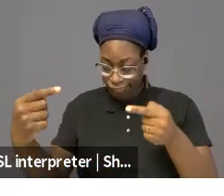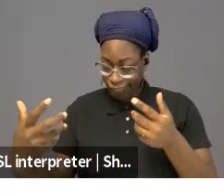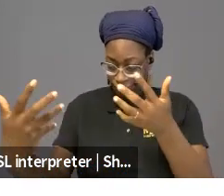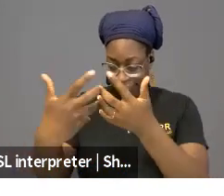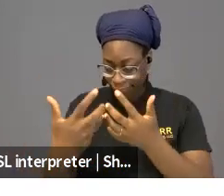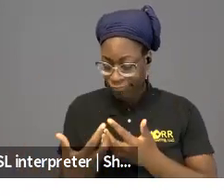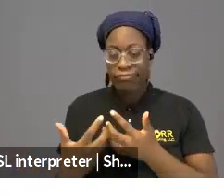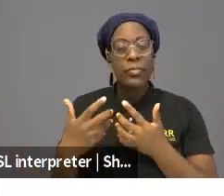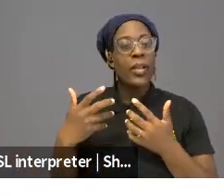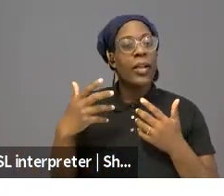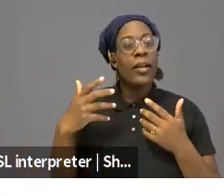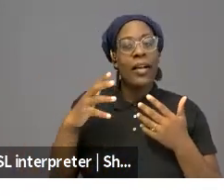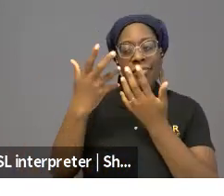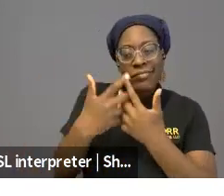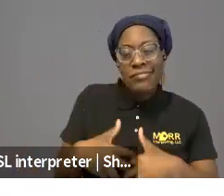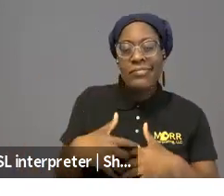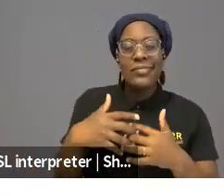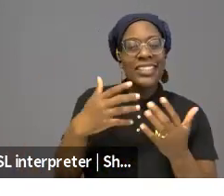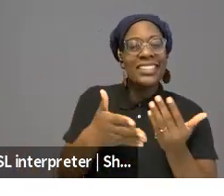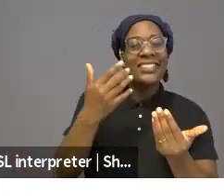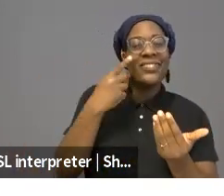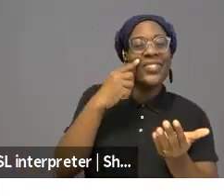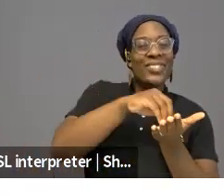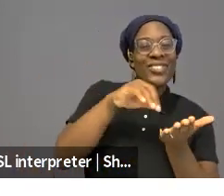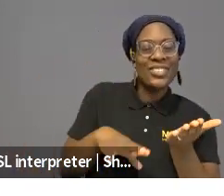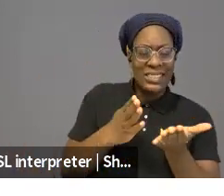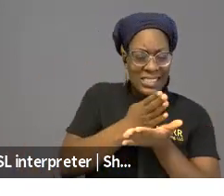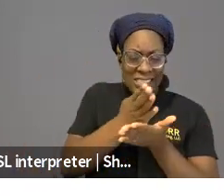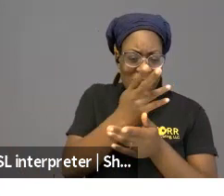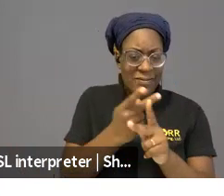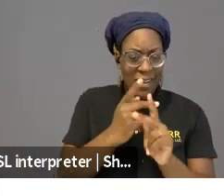questions is something that we both worked on together. Including just the language that we